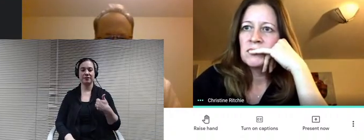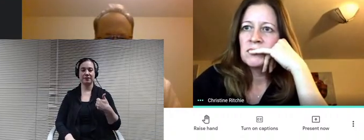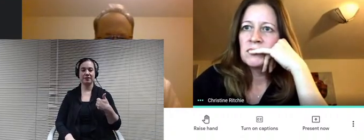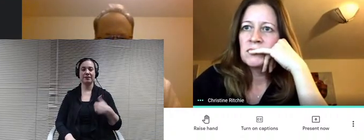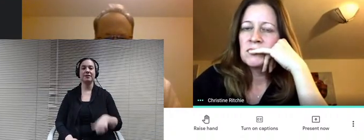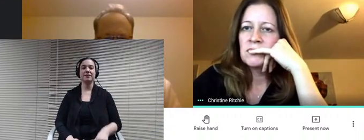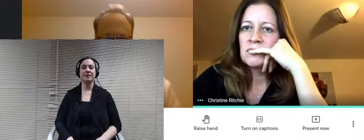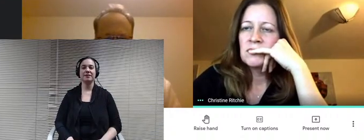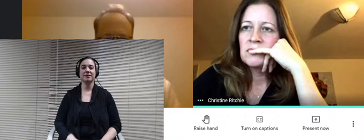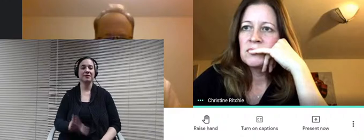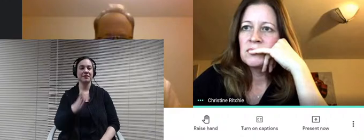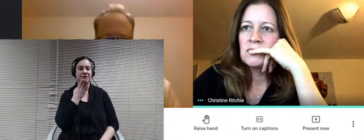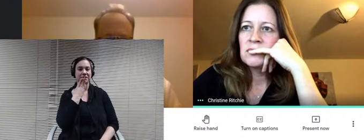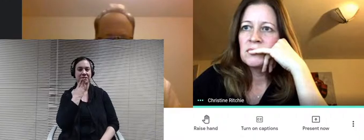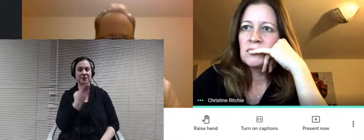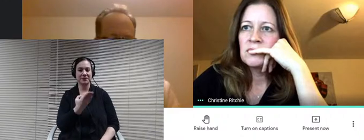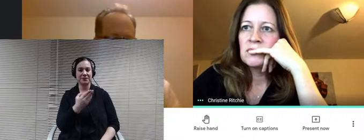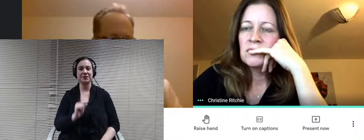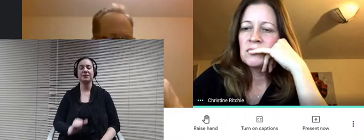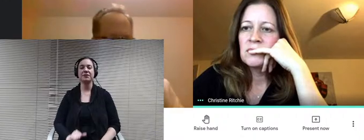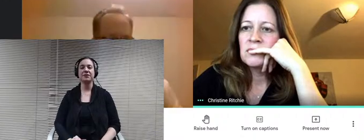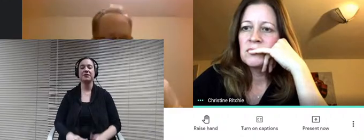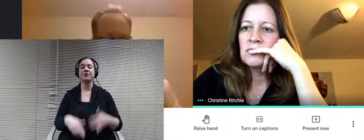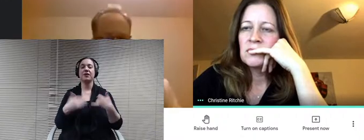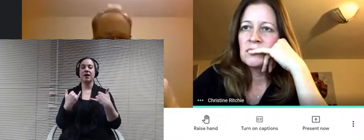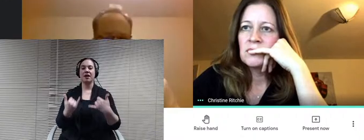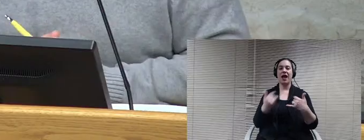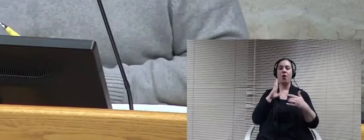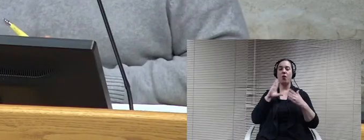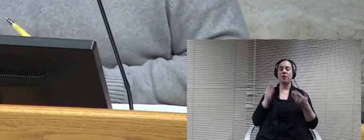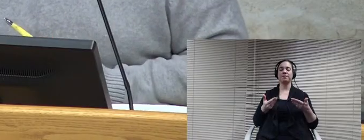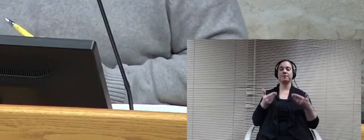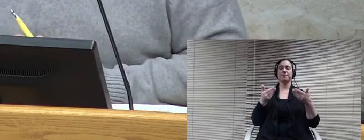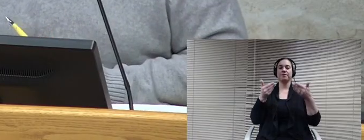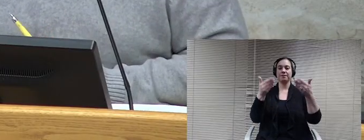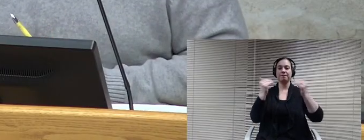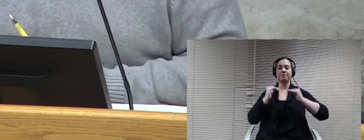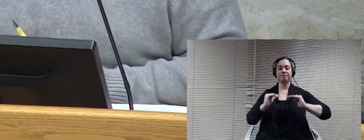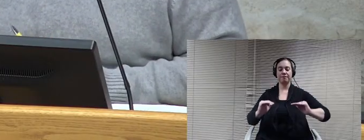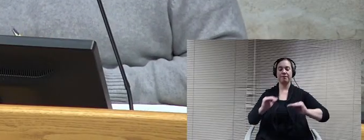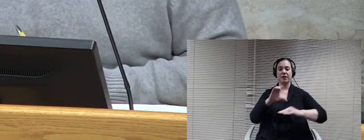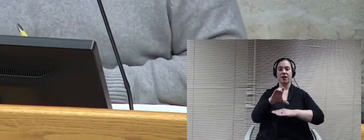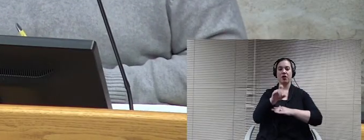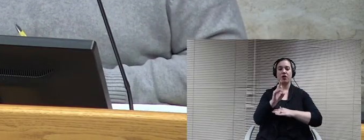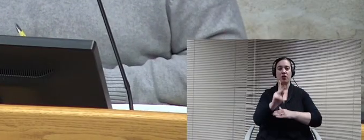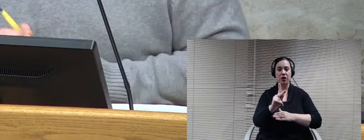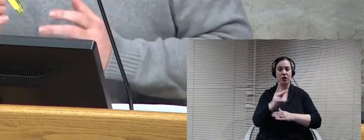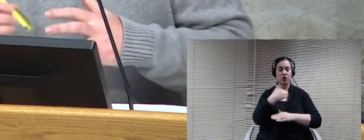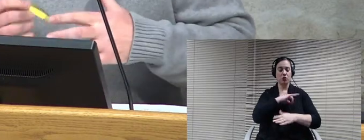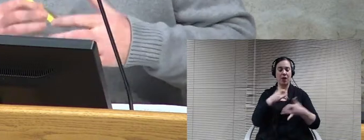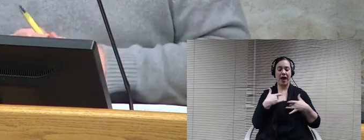Now we will move to clerk. Do we have any nominations for the Office of Clerk? Oh, I'm sorry. Treasure,